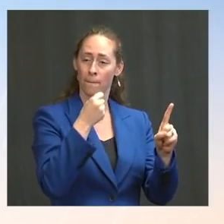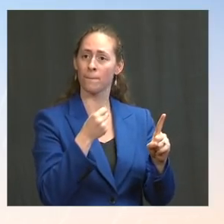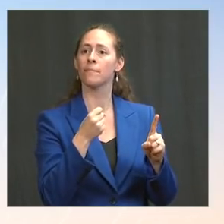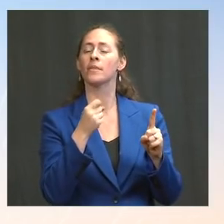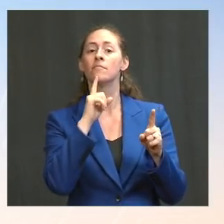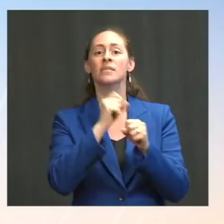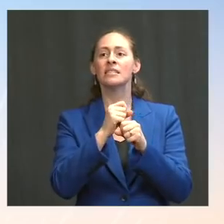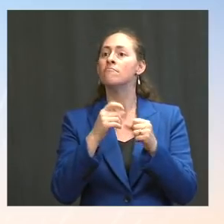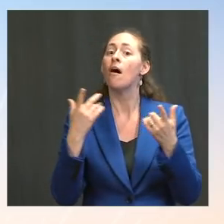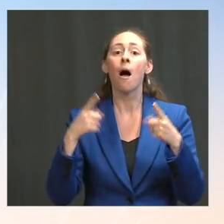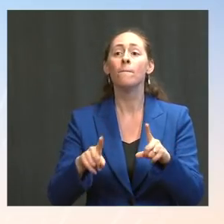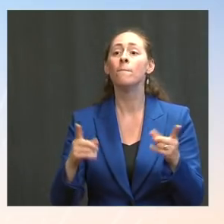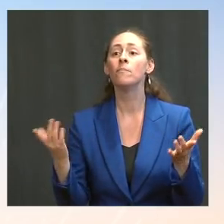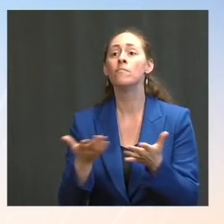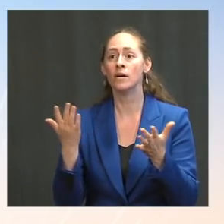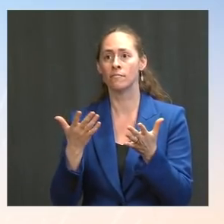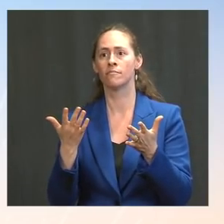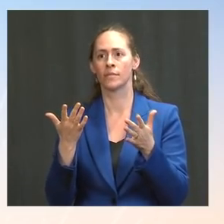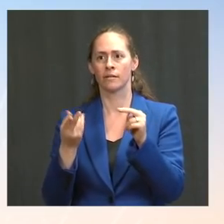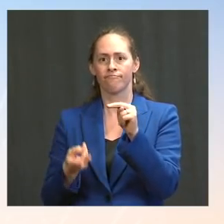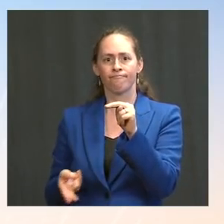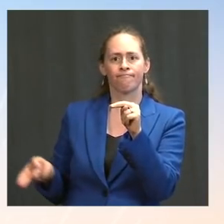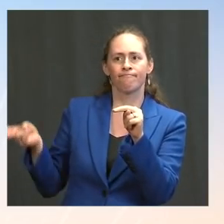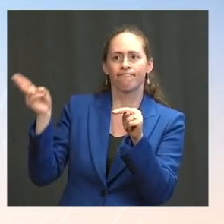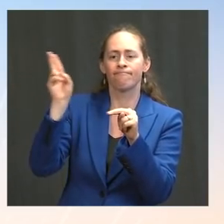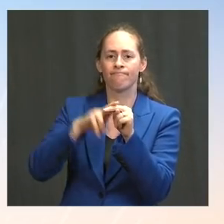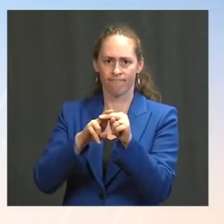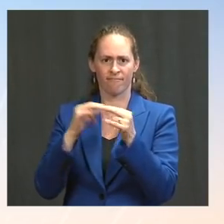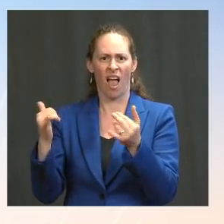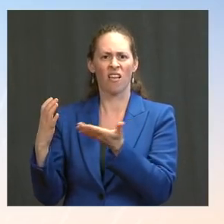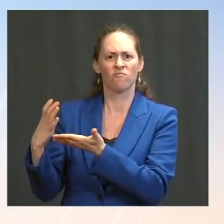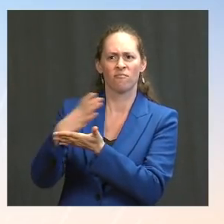in wages on record; records go back to 2006.